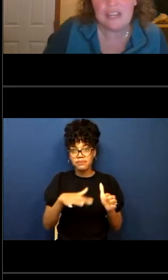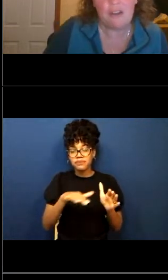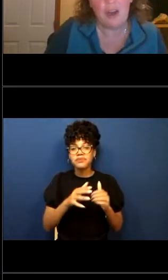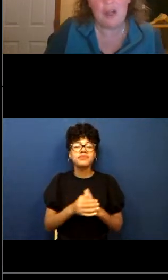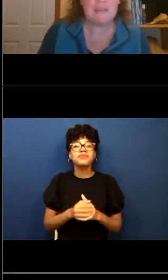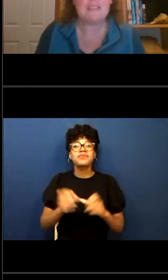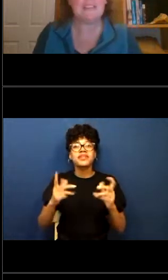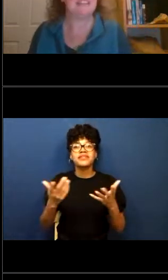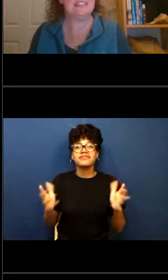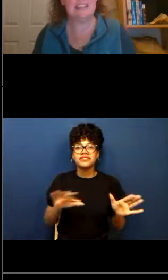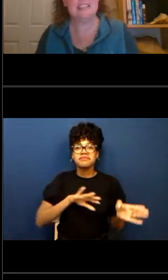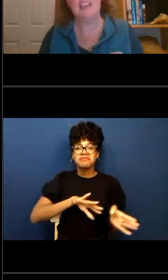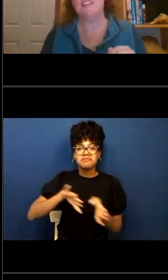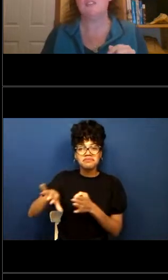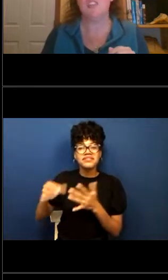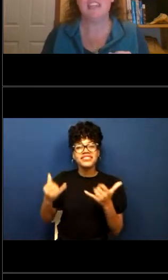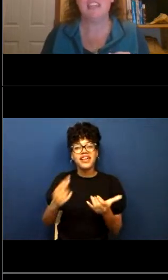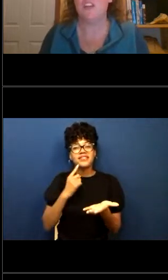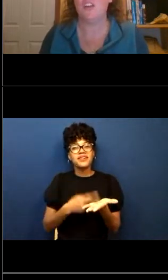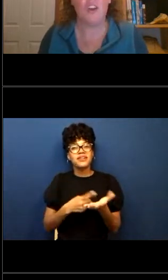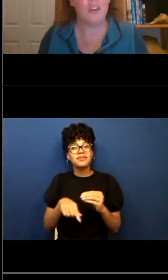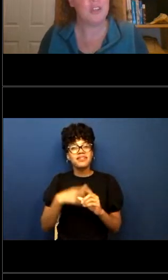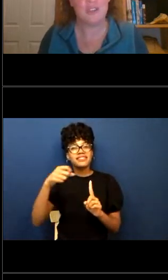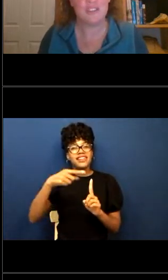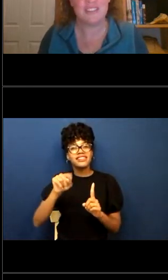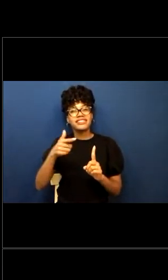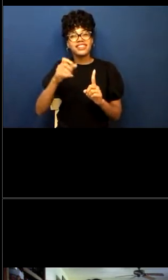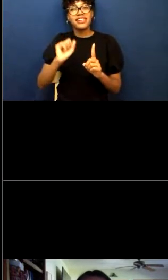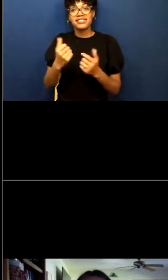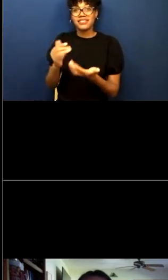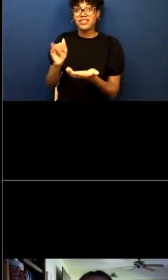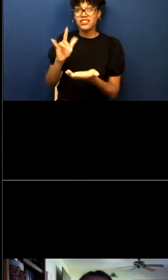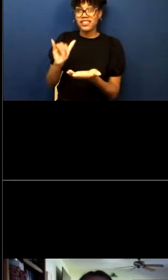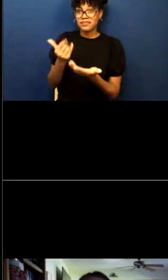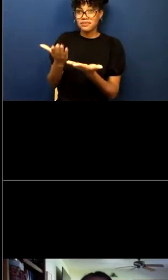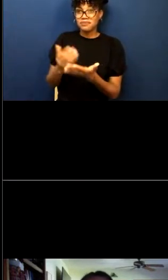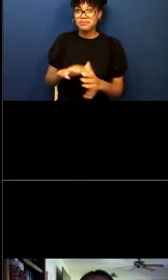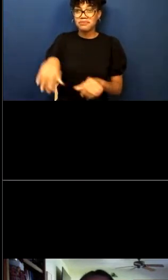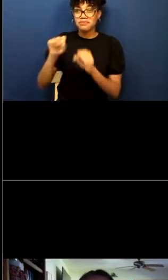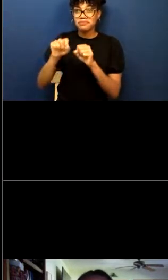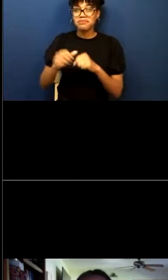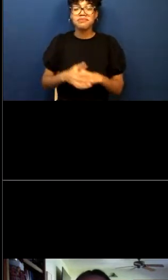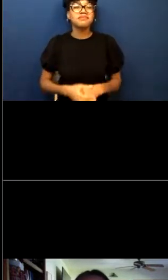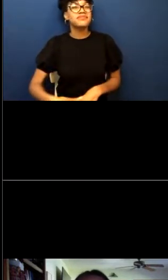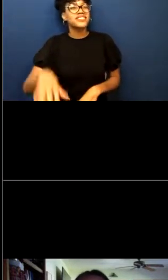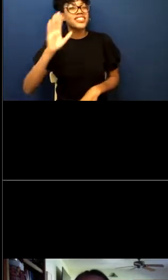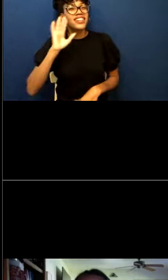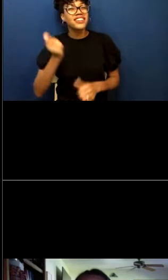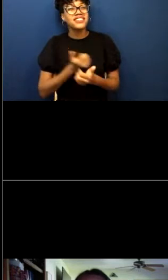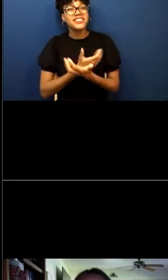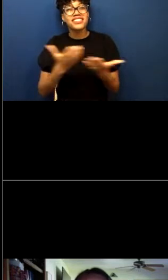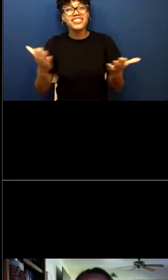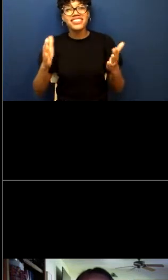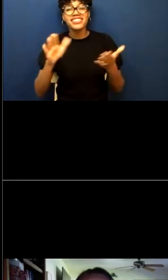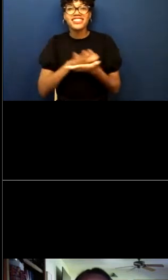and you want to hear all about satellite tags? So Jenny, they are all yours. All right, hi everybody. It's great to be here with you.